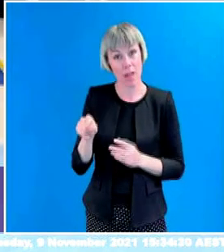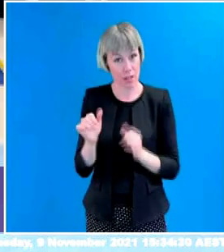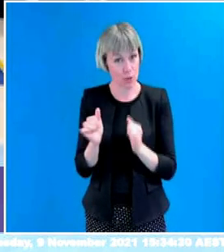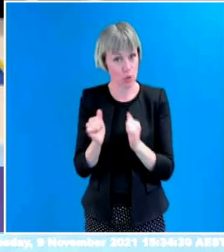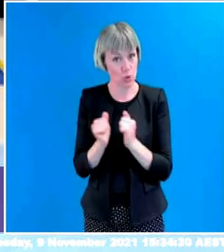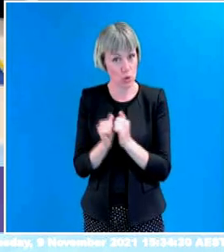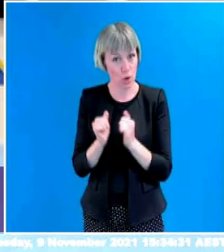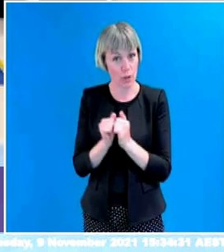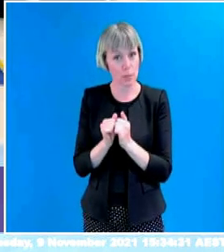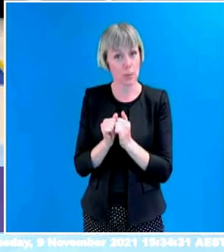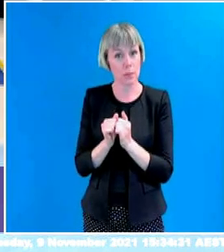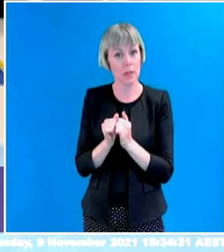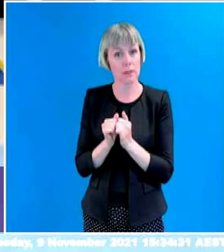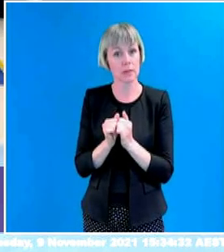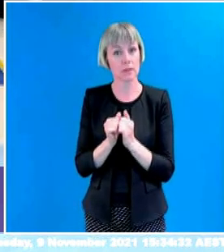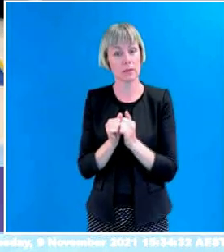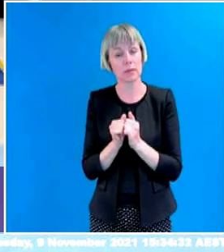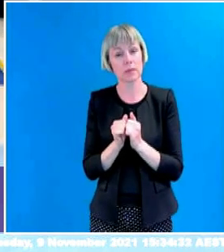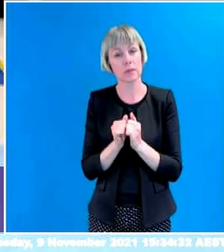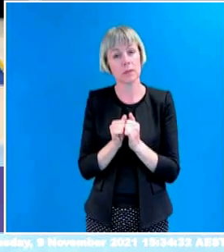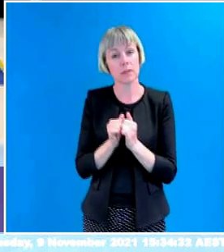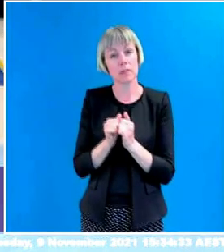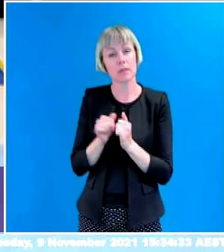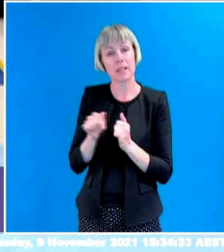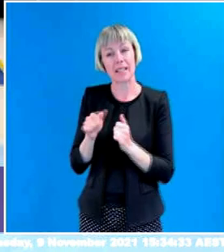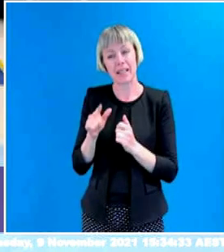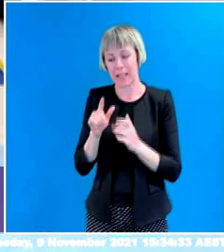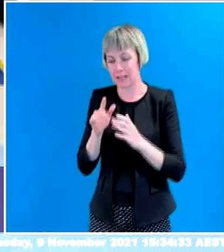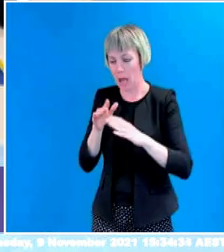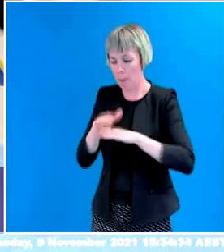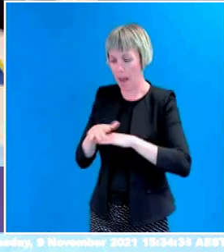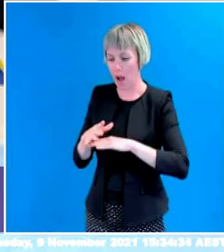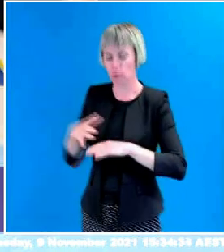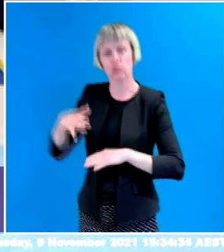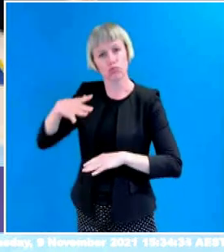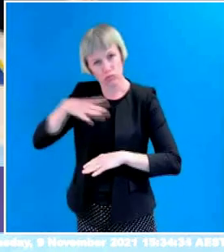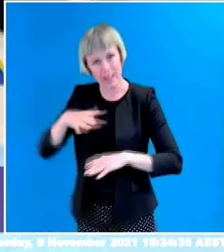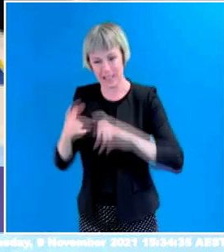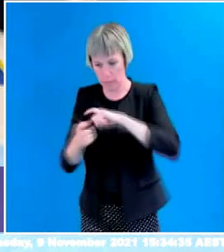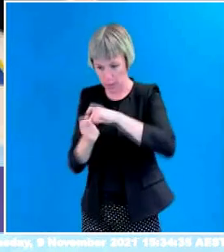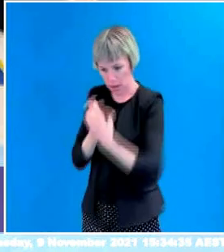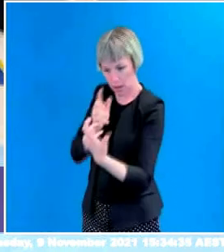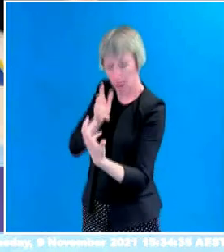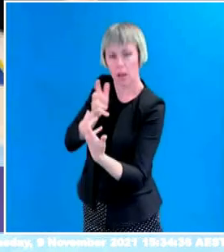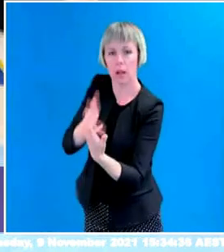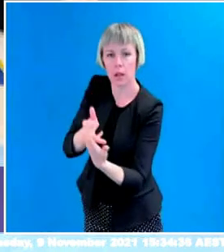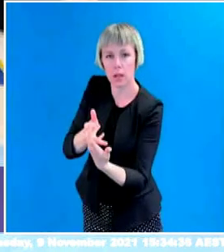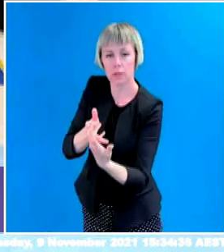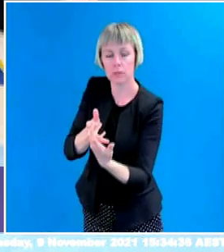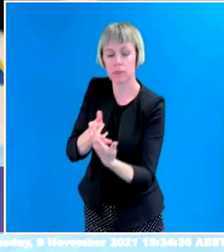reasonable accommodation that Ms Robertson was talking about earlier. They have different meanings, don't they?